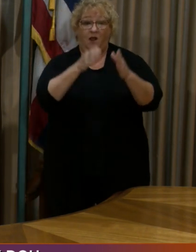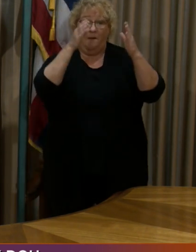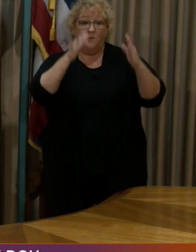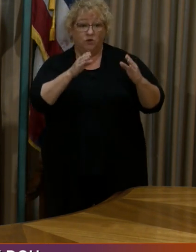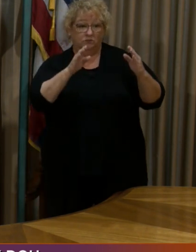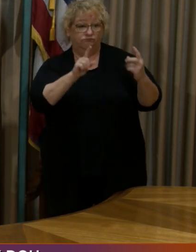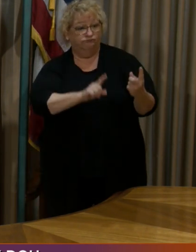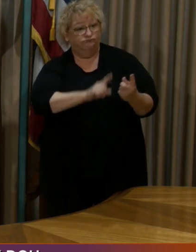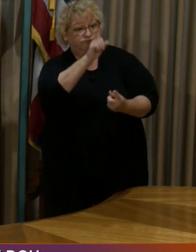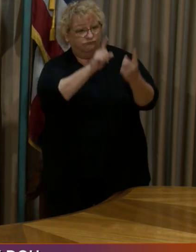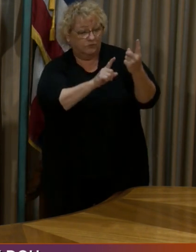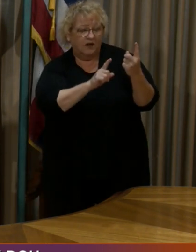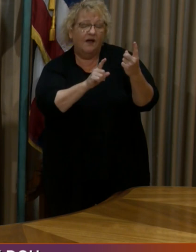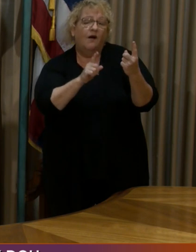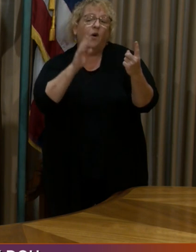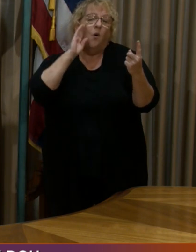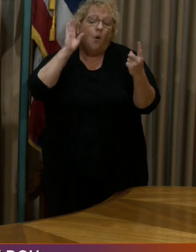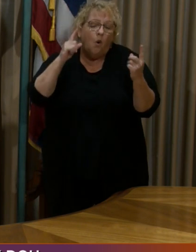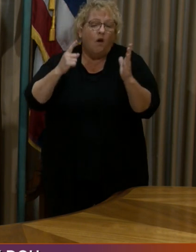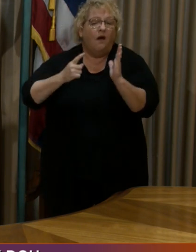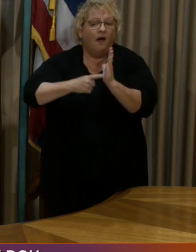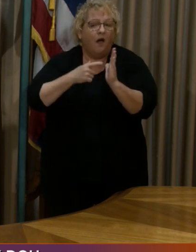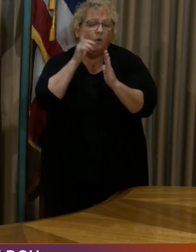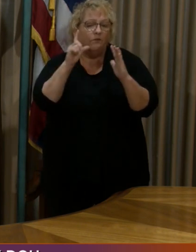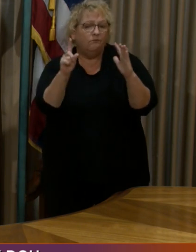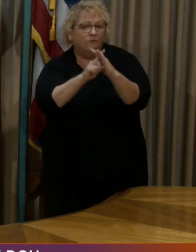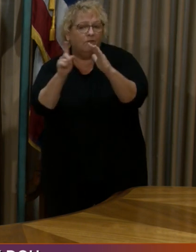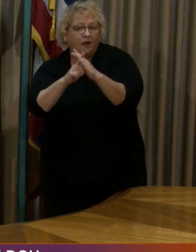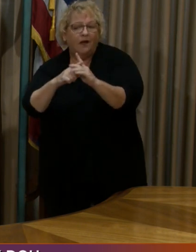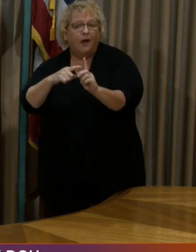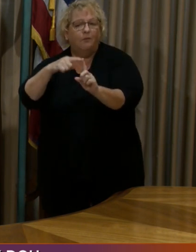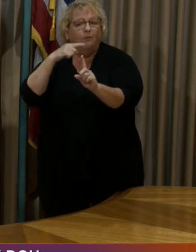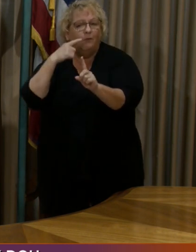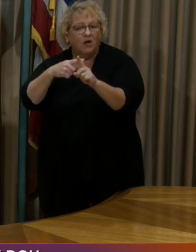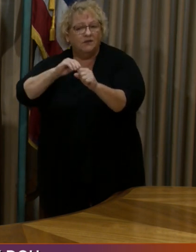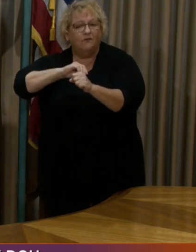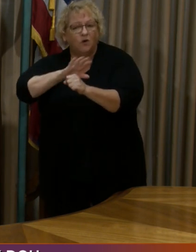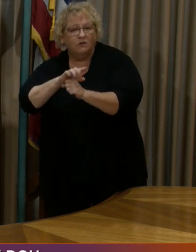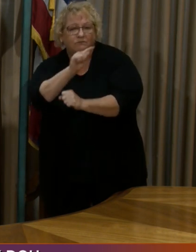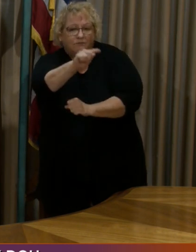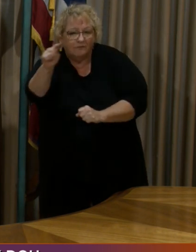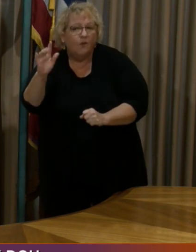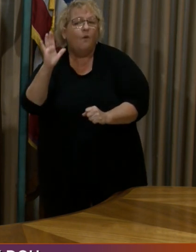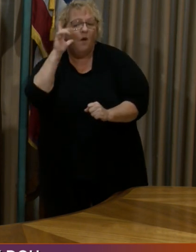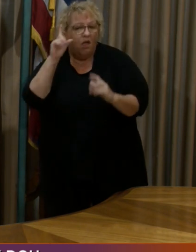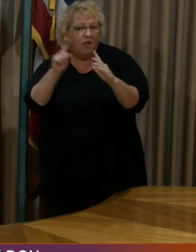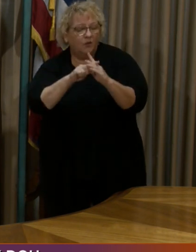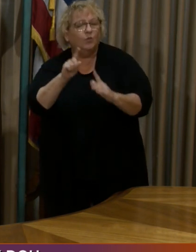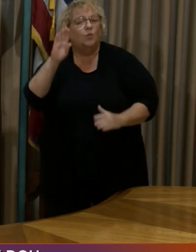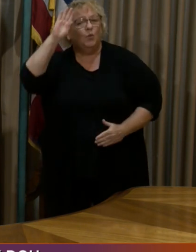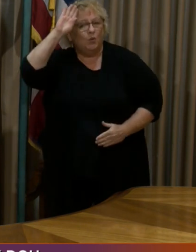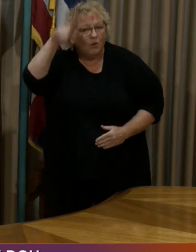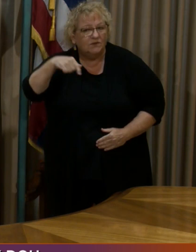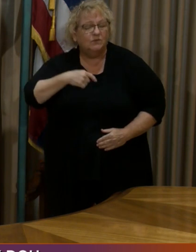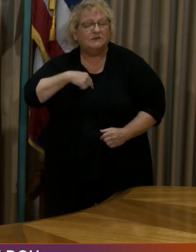WE KNOW THAT WHEN SCHOOLS BEGIN IN PERSON LEARNING THERE WILL INEVITABLY BE POSITIVE CASES. EVEN WHEN A SCHOOL CAREFULLY